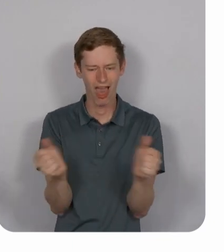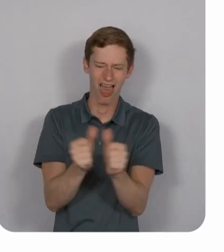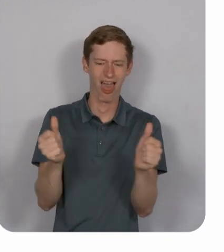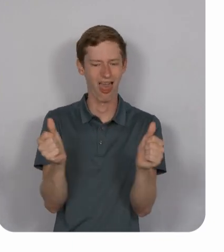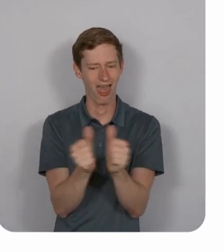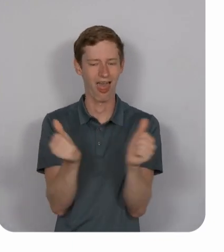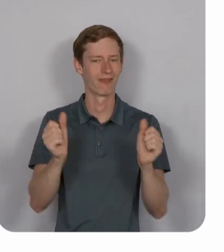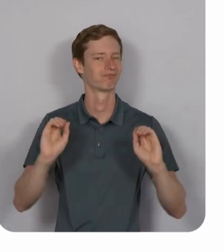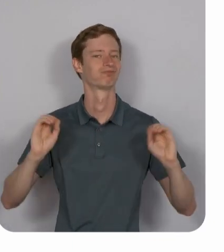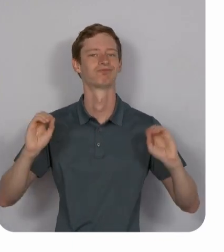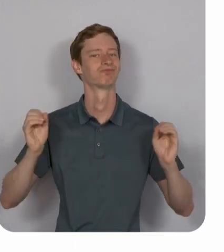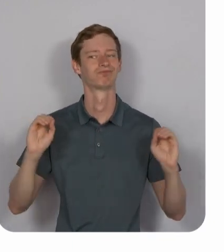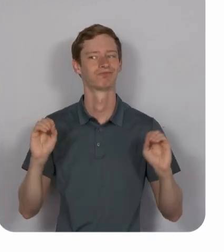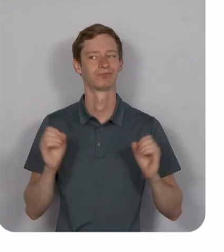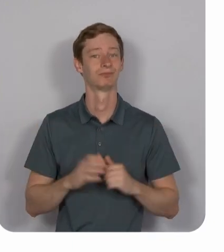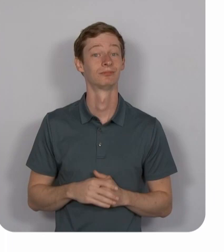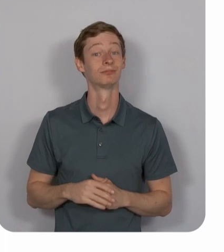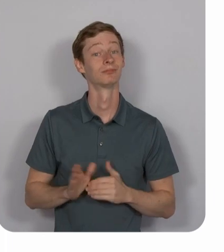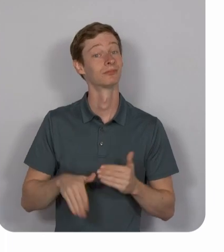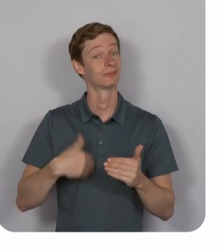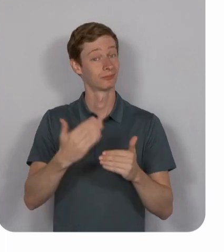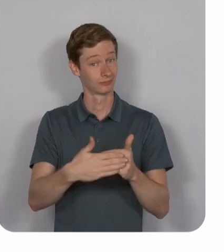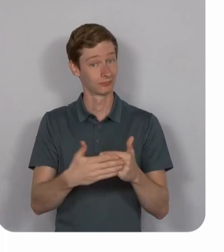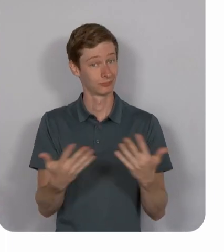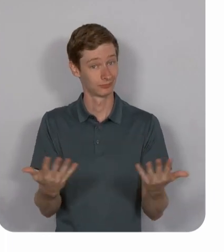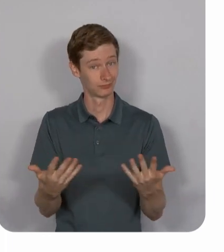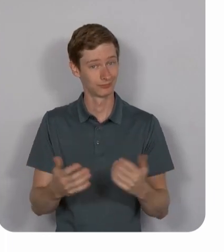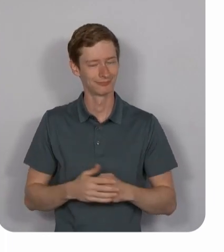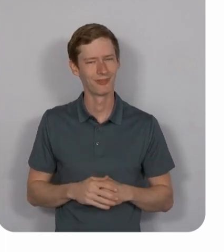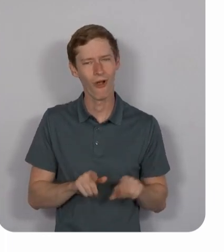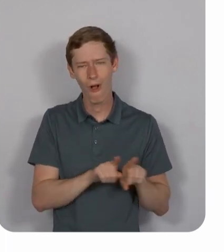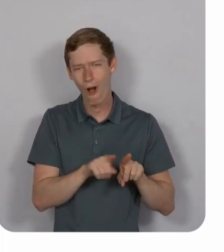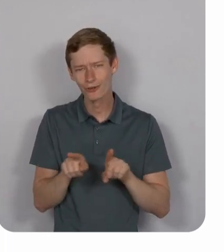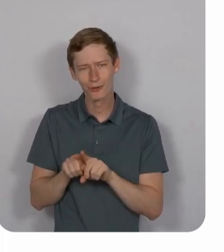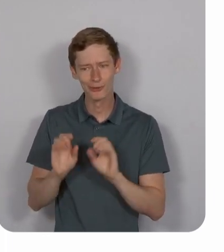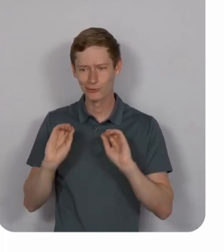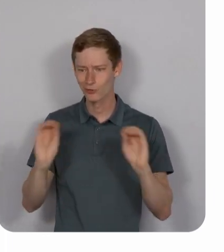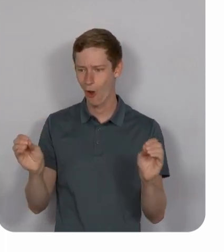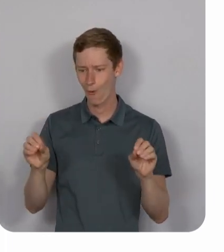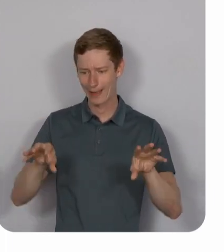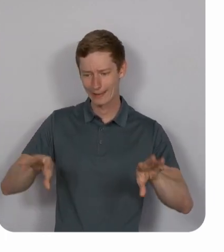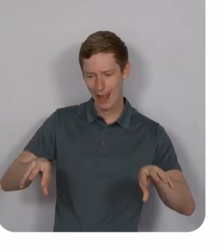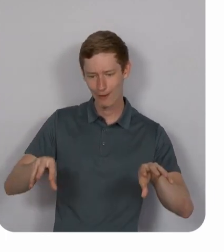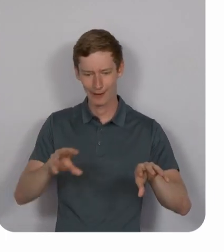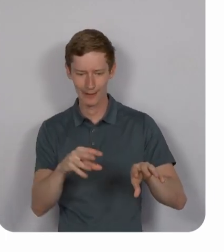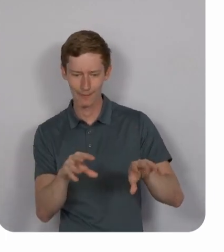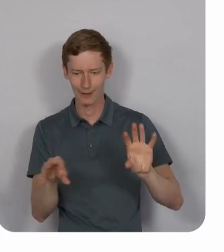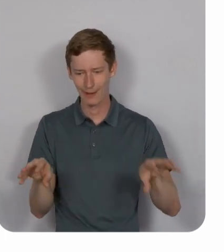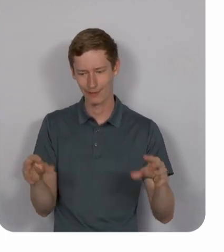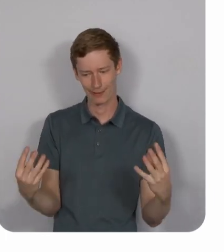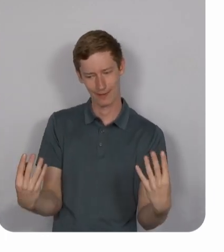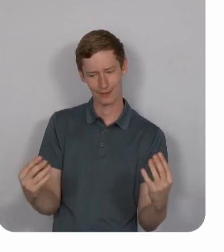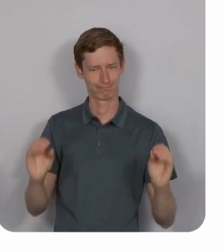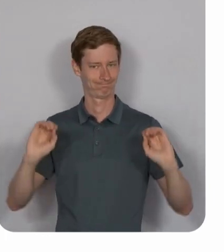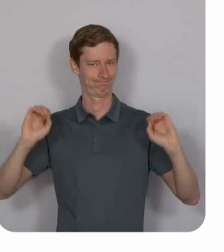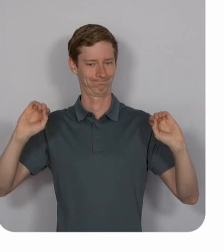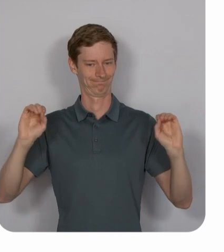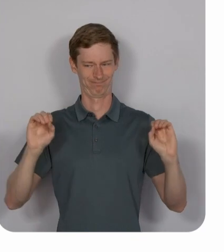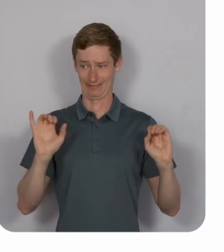However, the next thing you’ll notice is that there’s also no cameras. What sorcery is this?